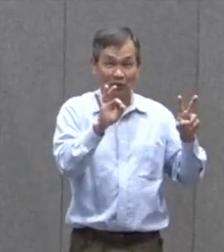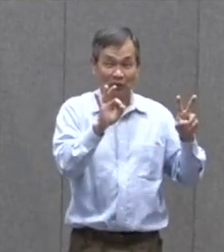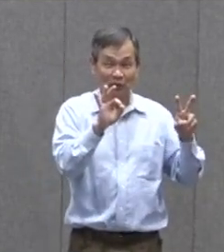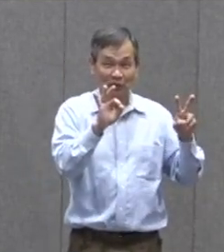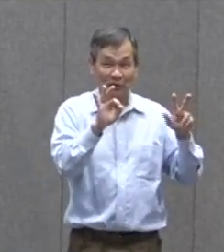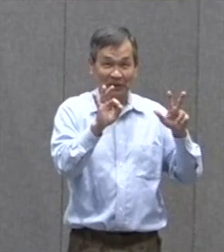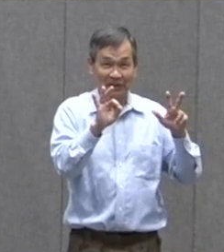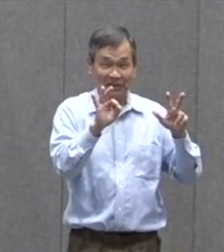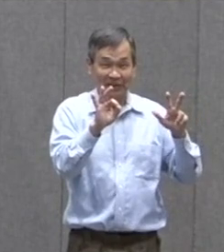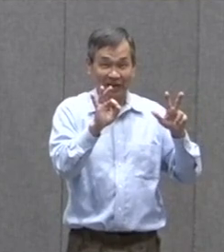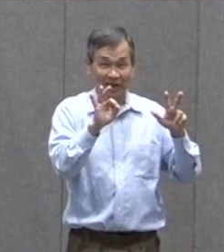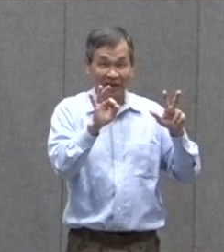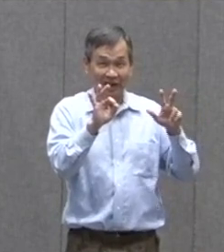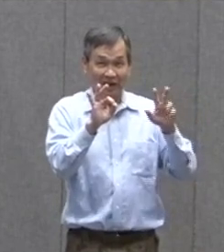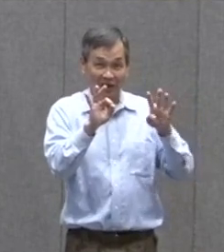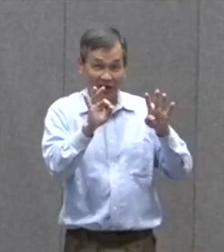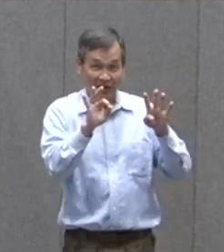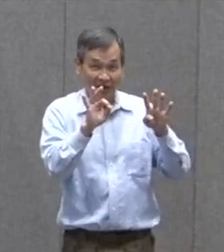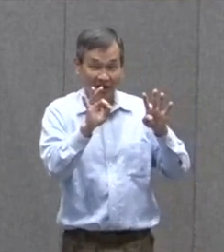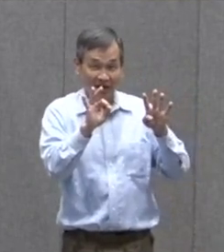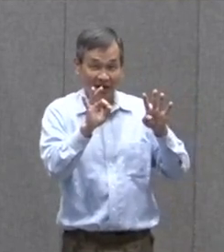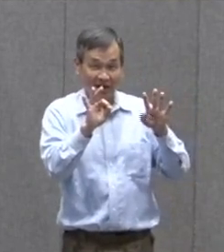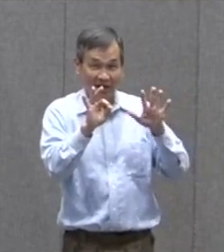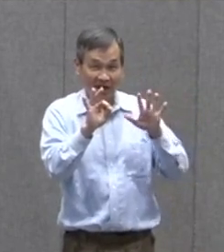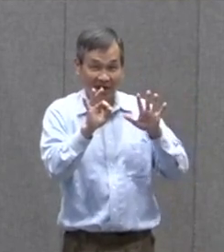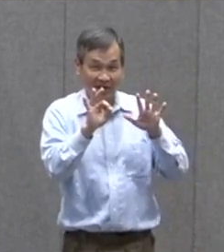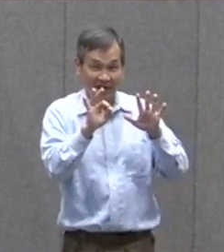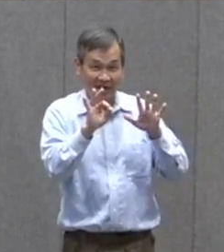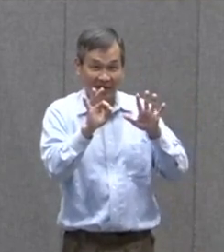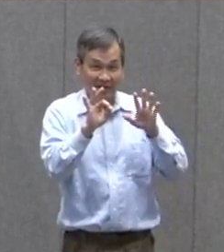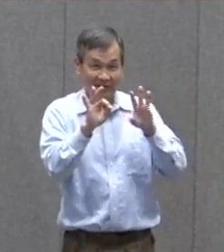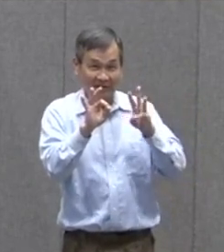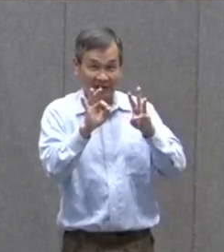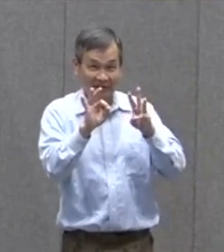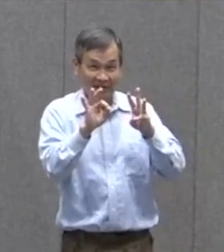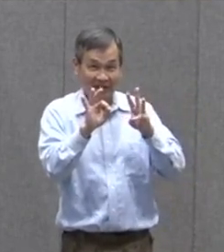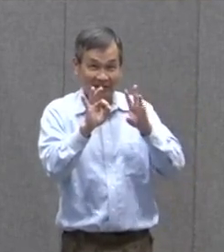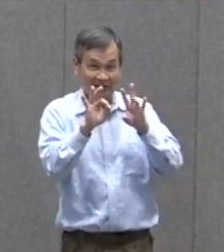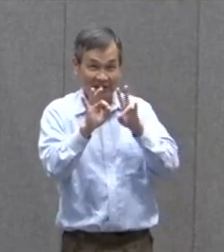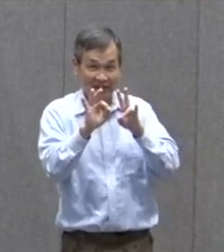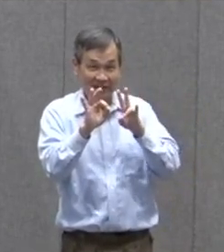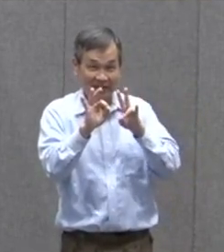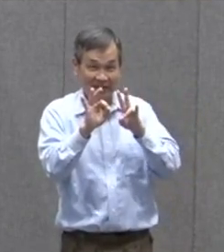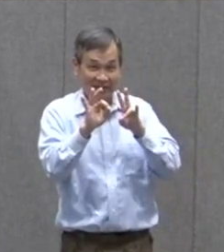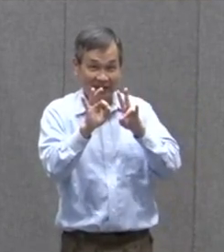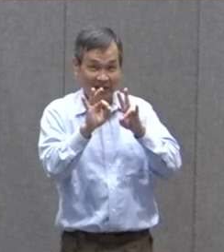three, four, five, six, seven,